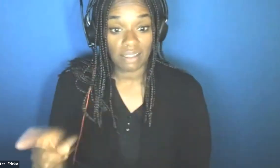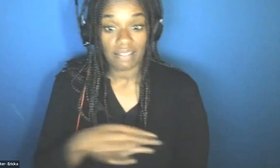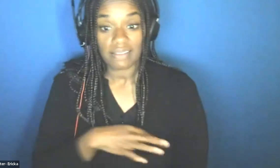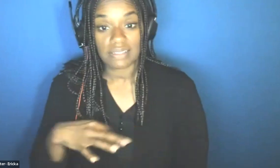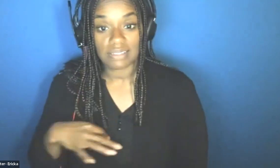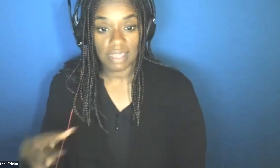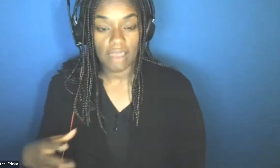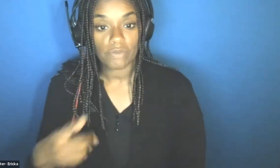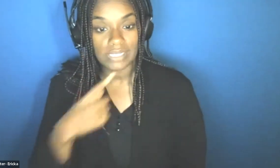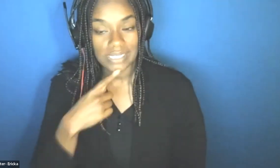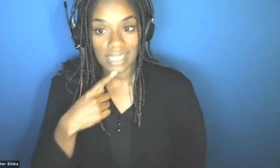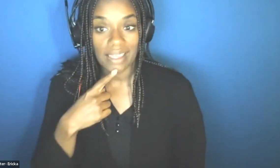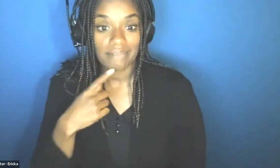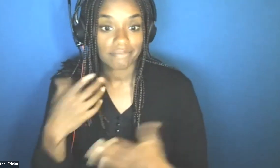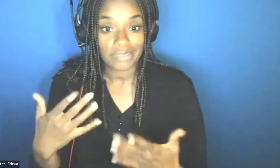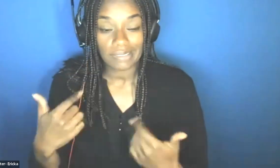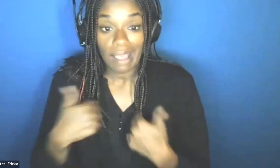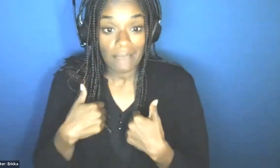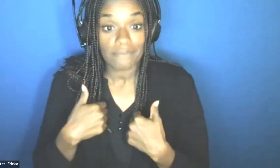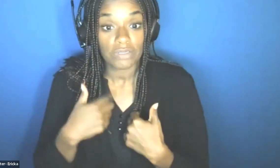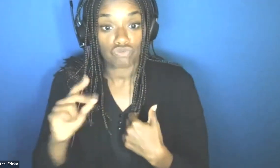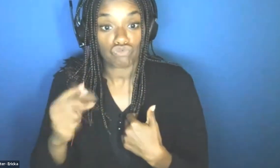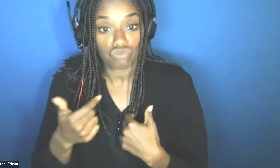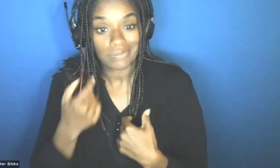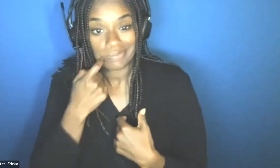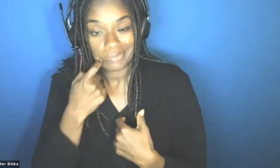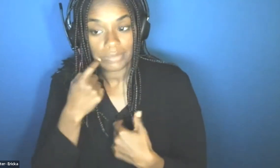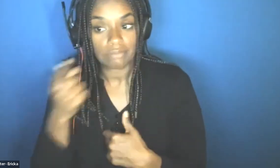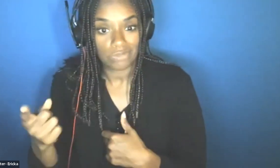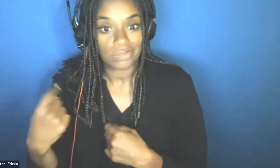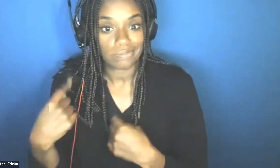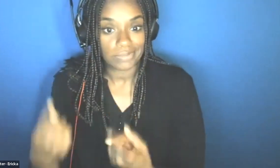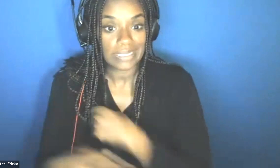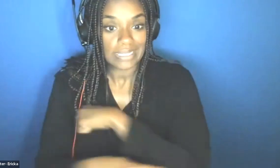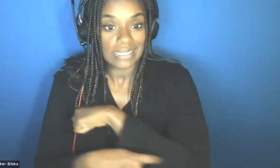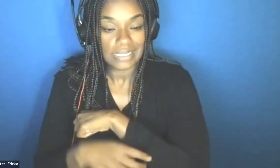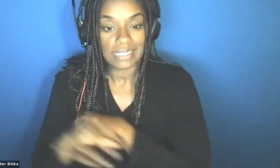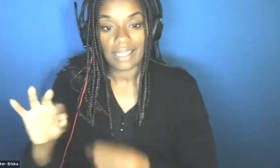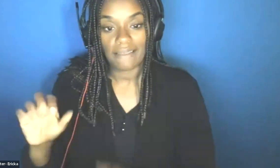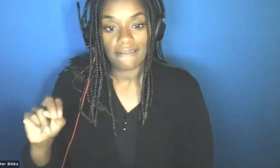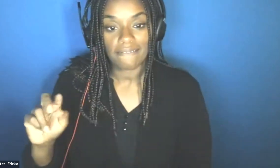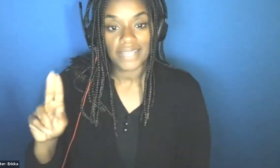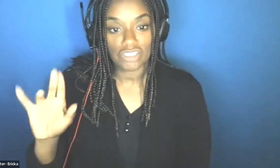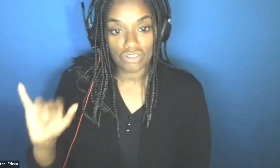It was Preston Memorial Hospital.